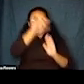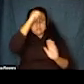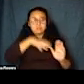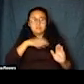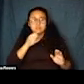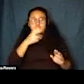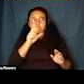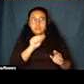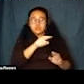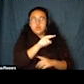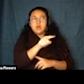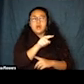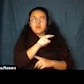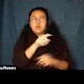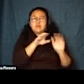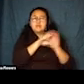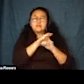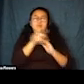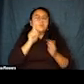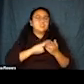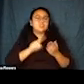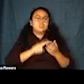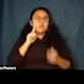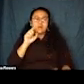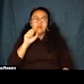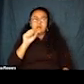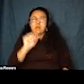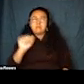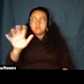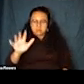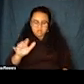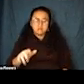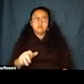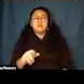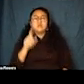He said if you think access is going to happen by following code compliance, it's like saying the best